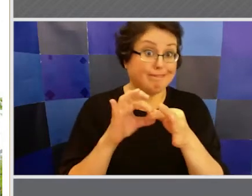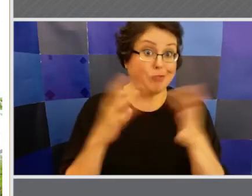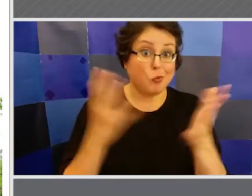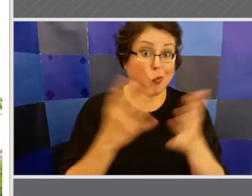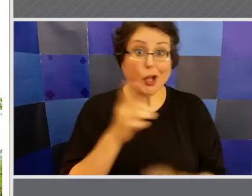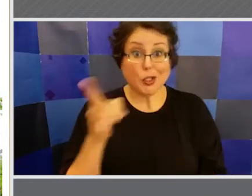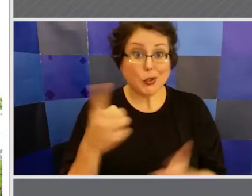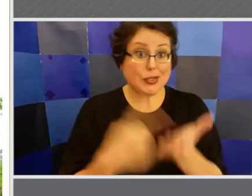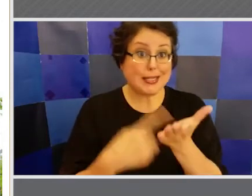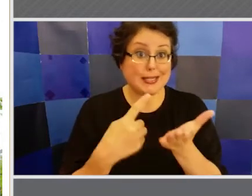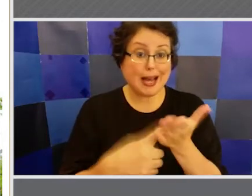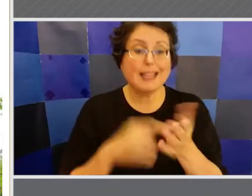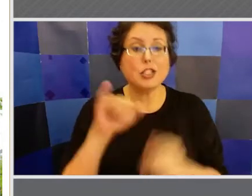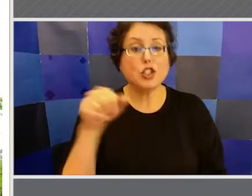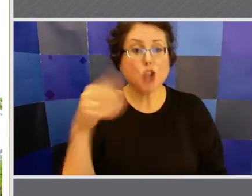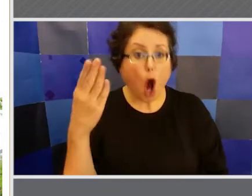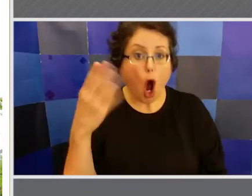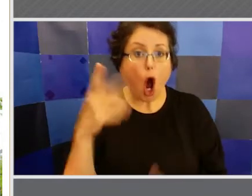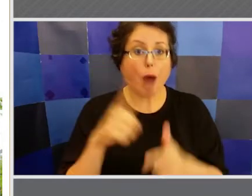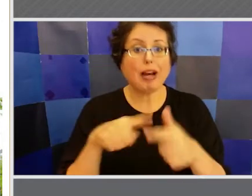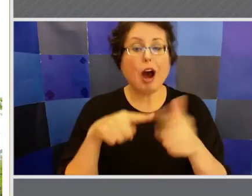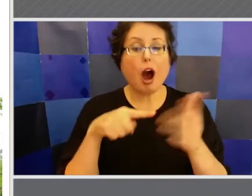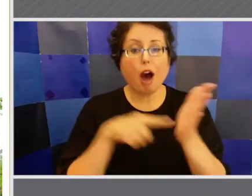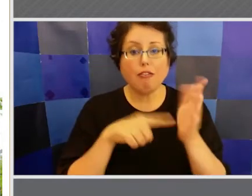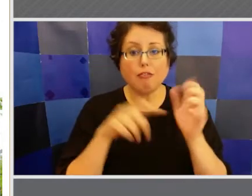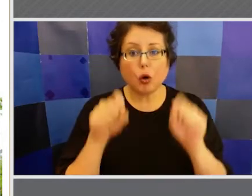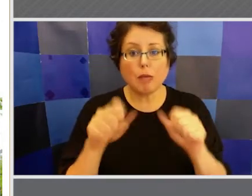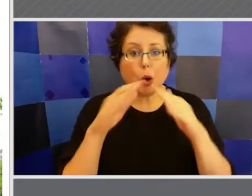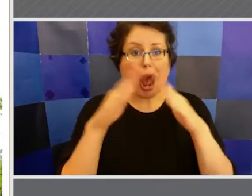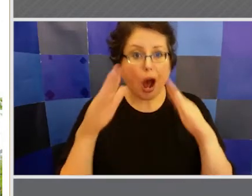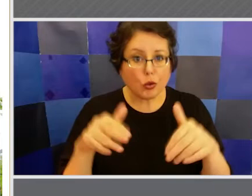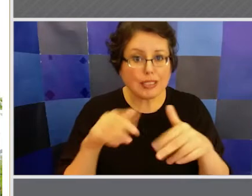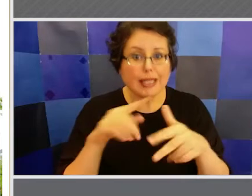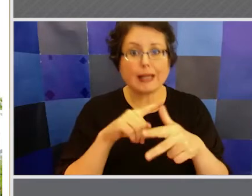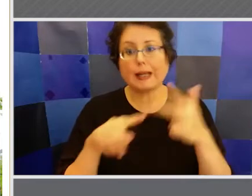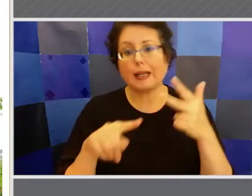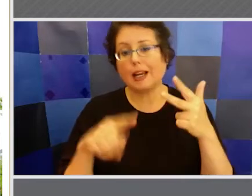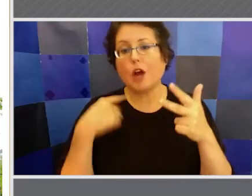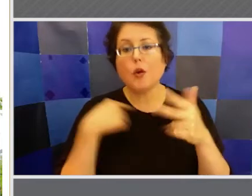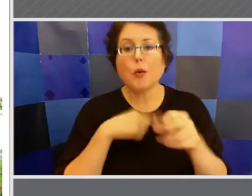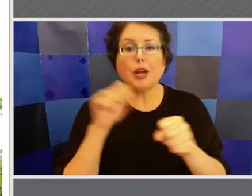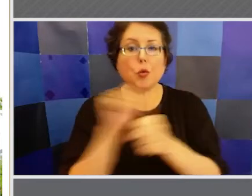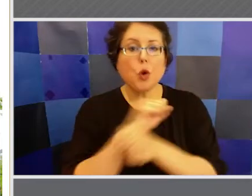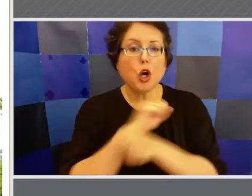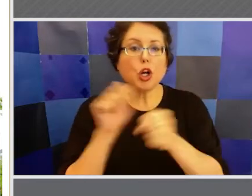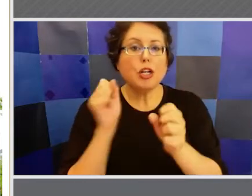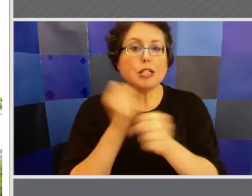but jobs, affordable housing and really trying to work to ensure you really inclusive growth